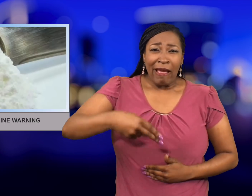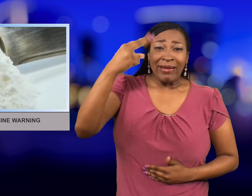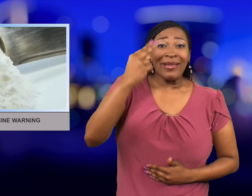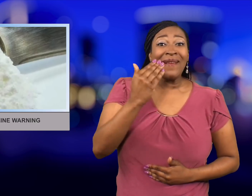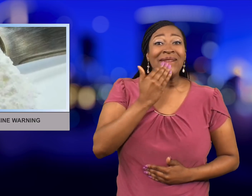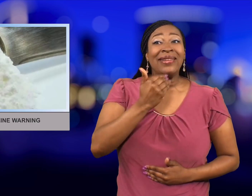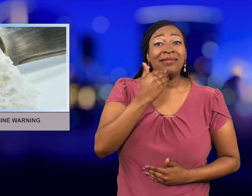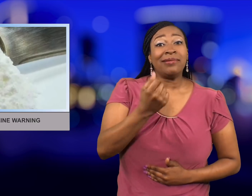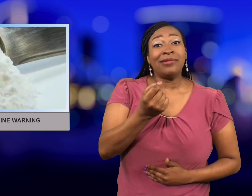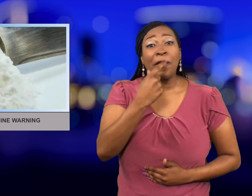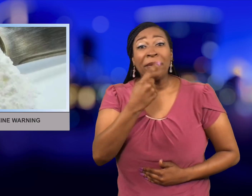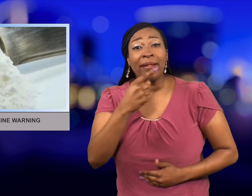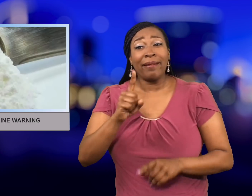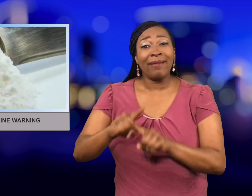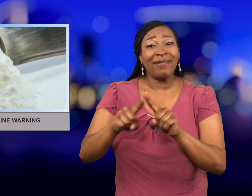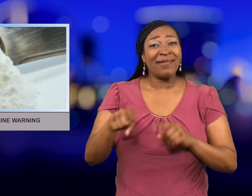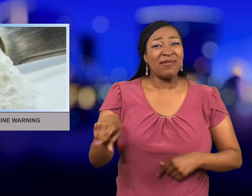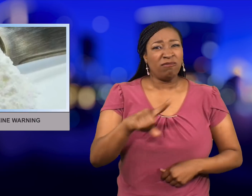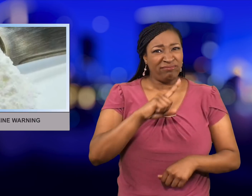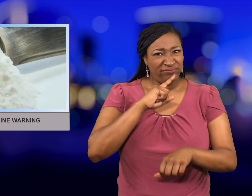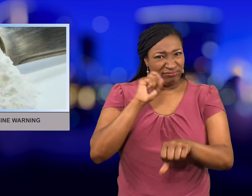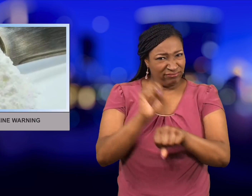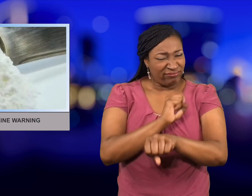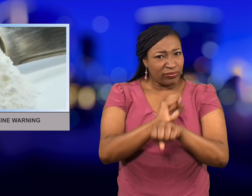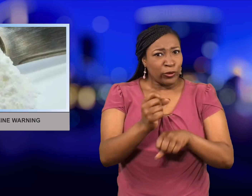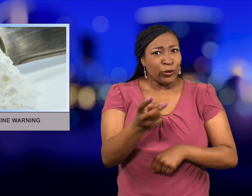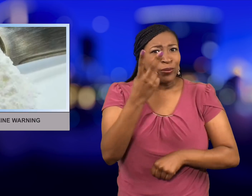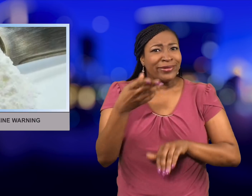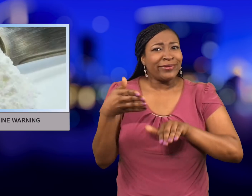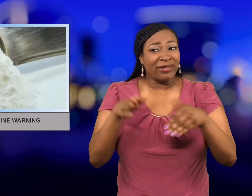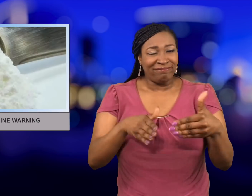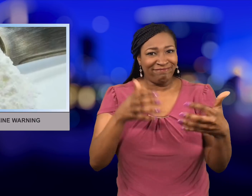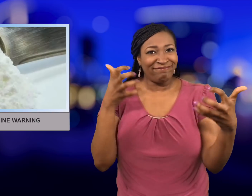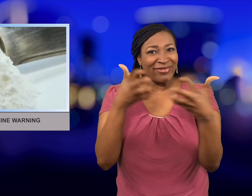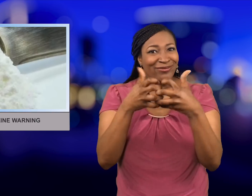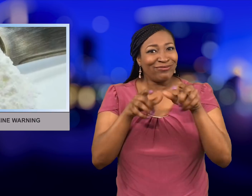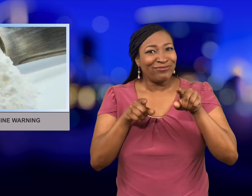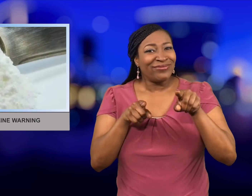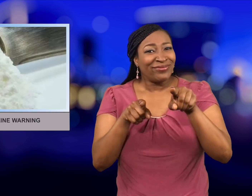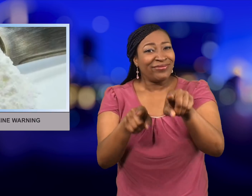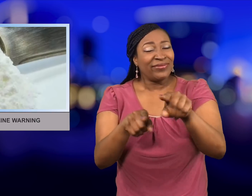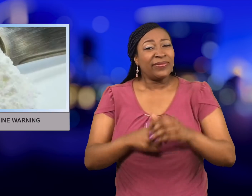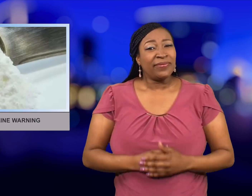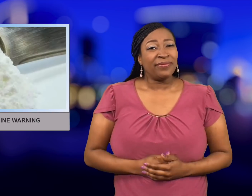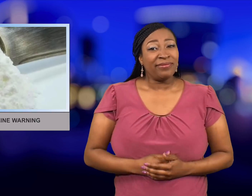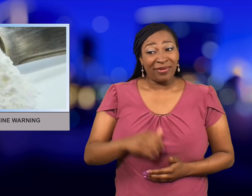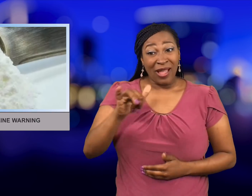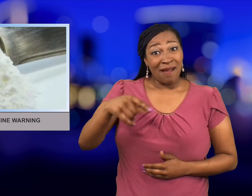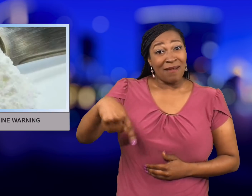In fact two deaths have already been linked to high caffeine supplements.